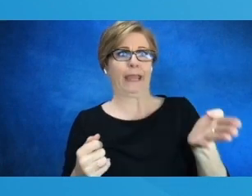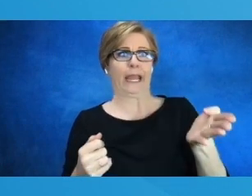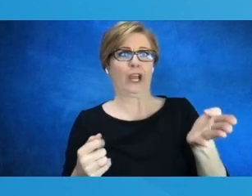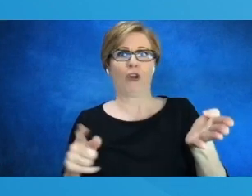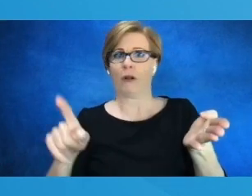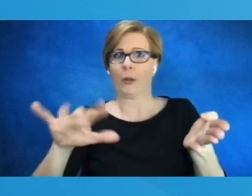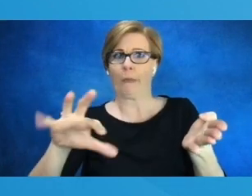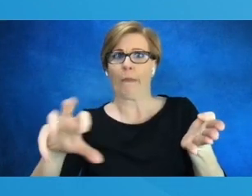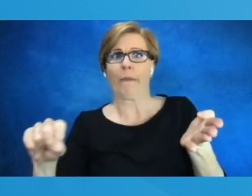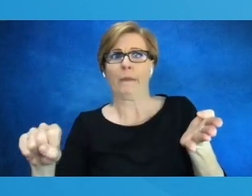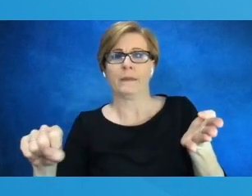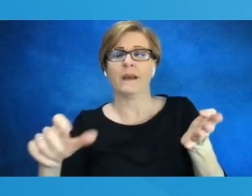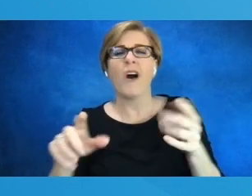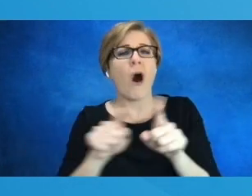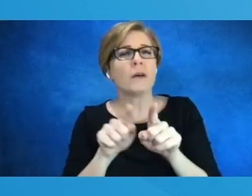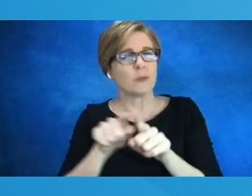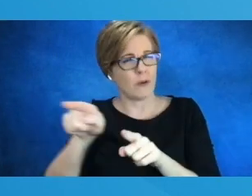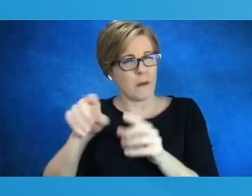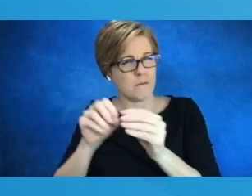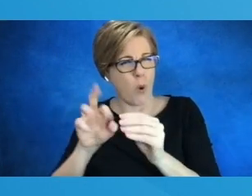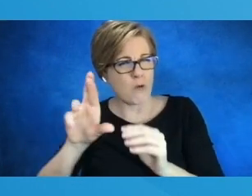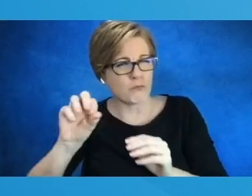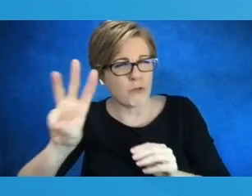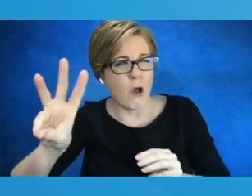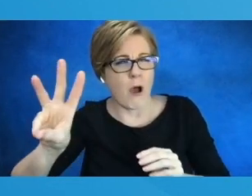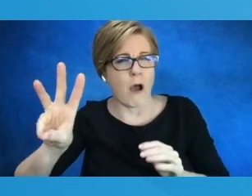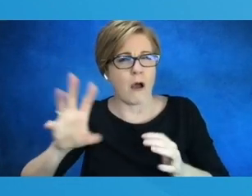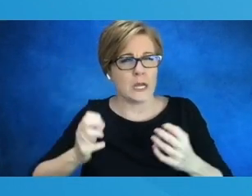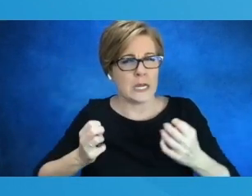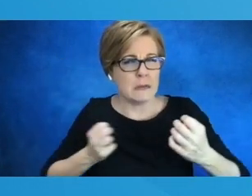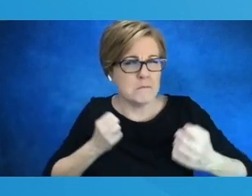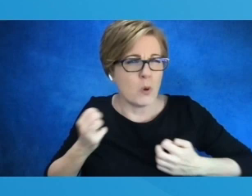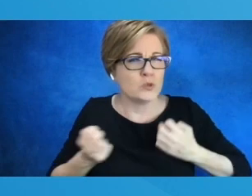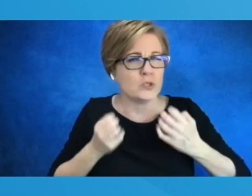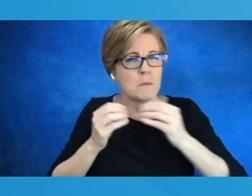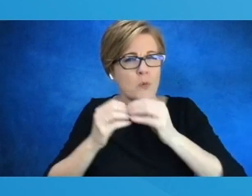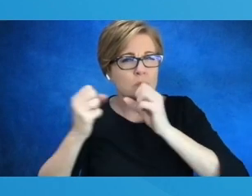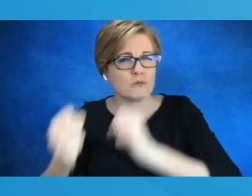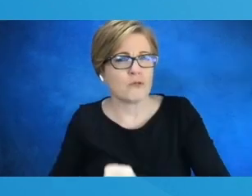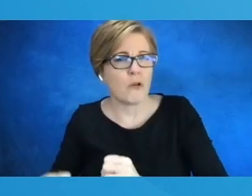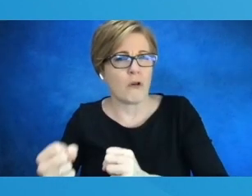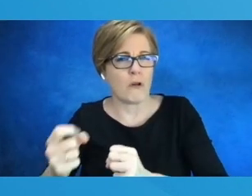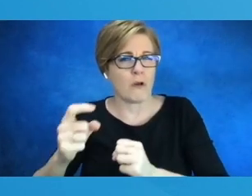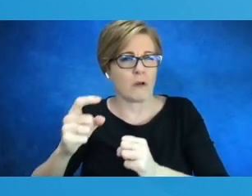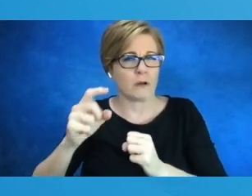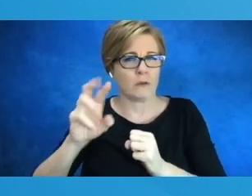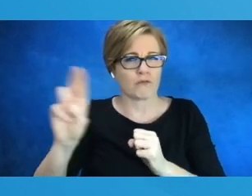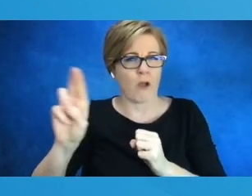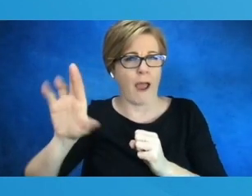of emotion with the artwork on the right. Interesting.